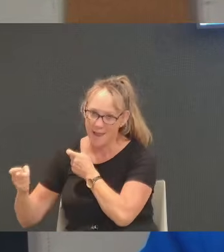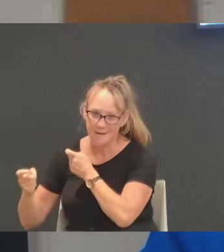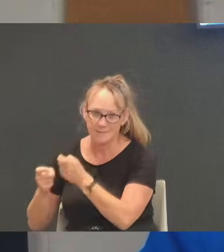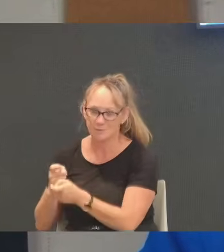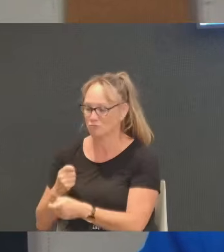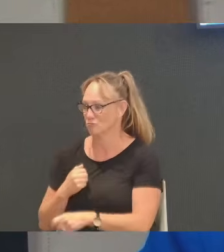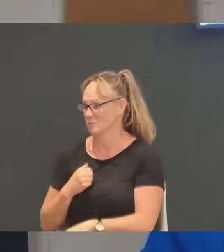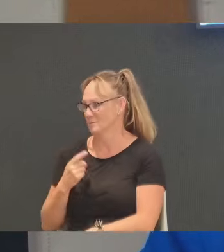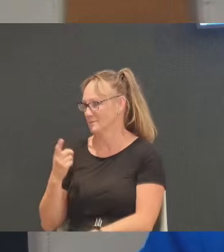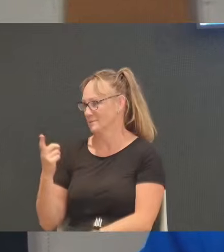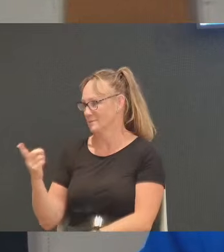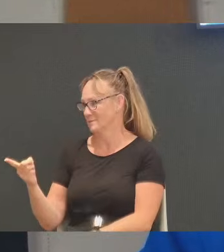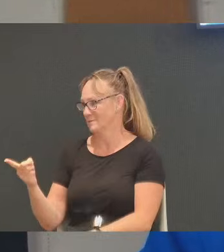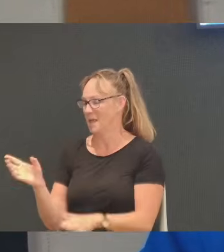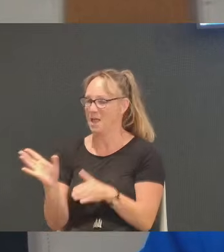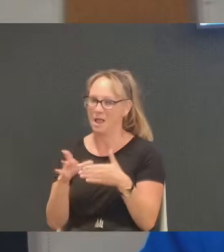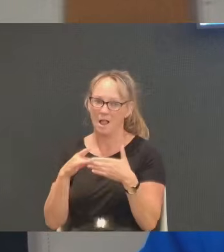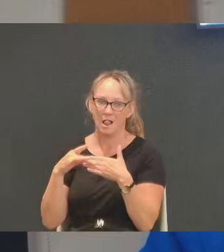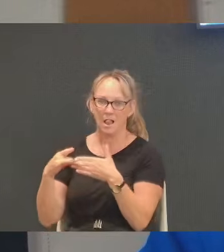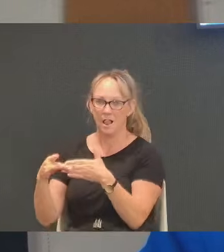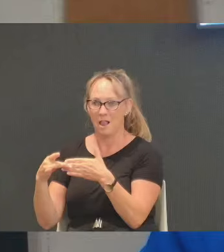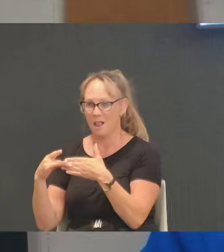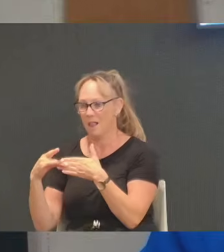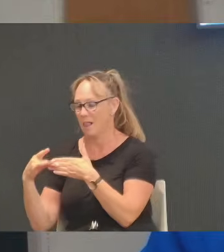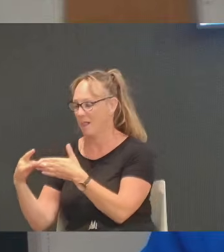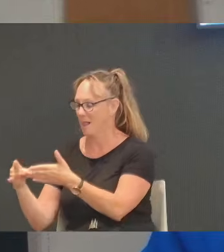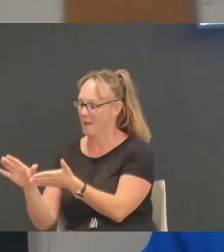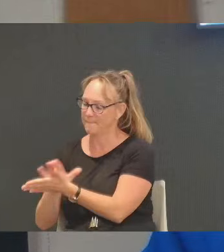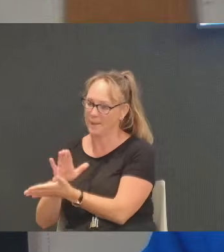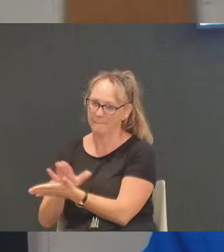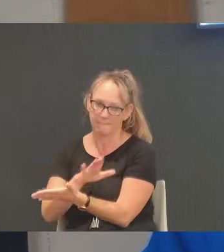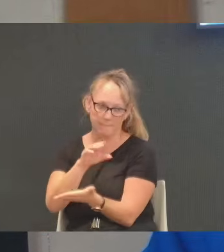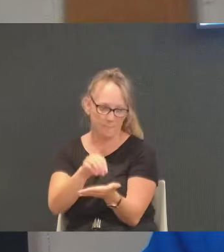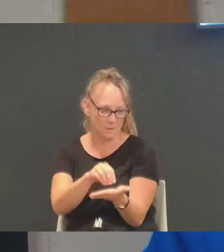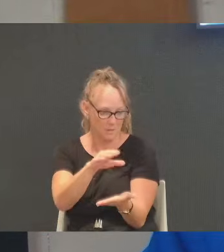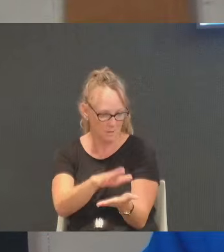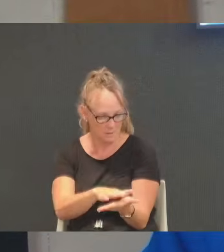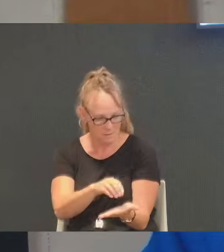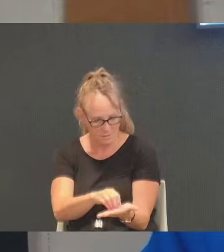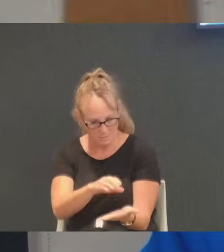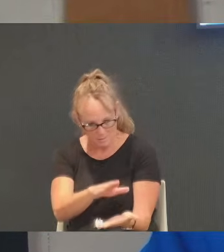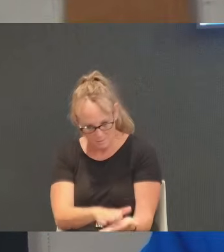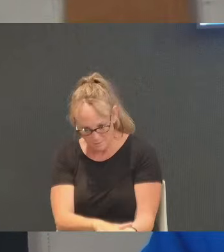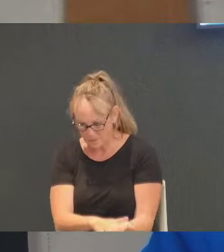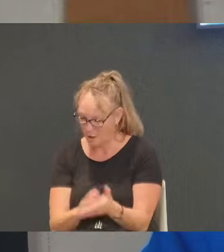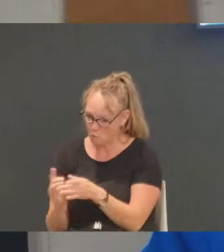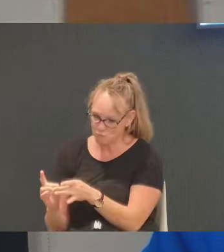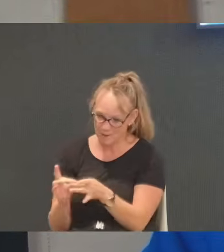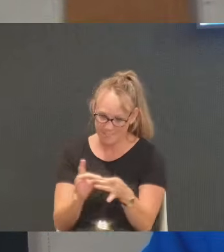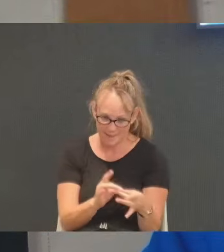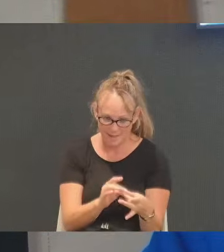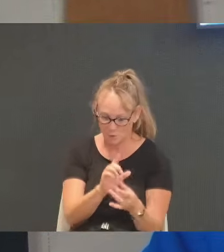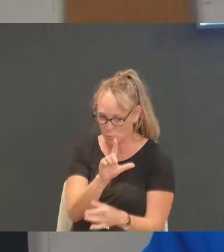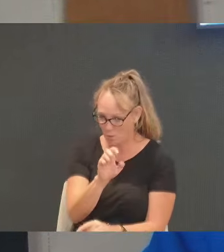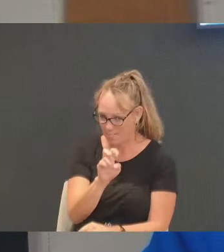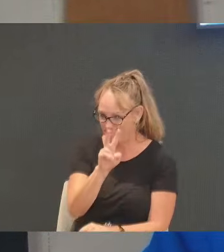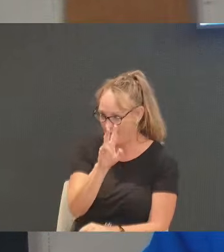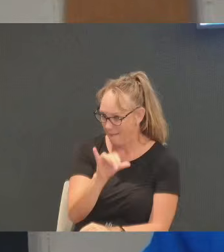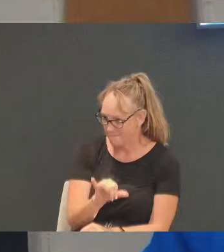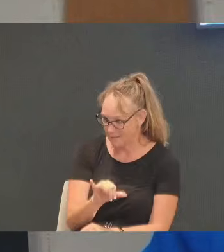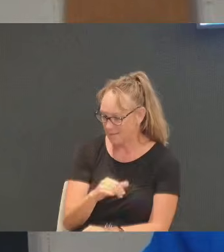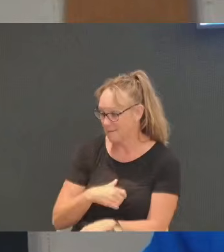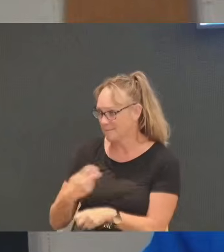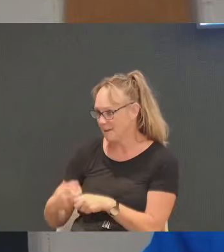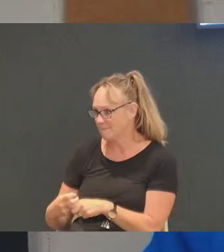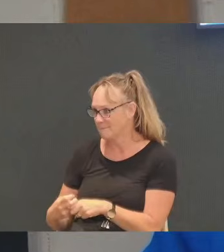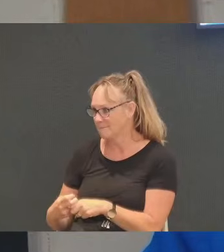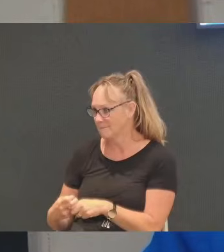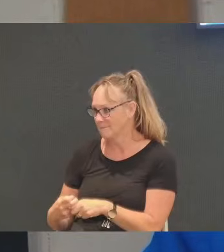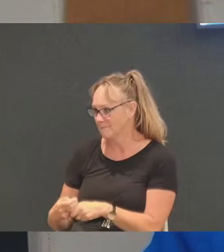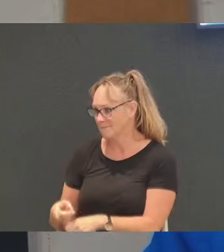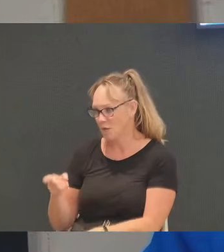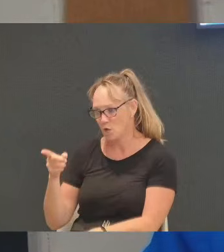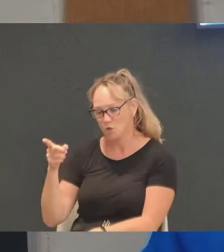with documentation, um, as it relates to the levy, which is tough, um, keeping the wheels on the car.